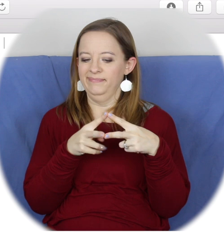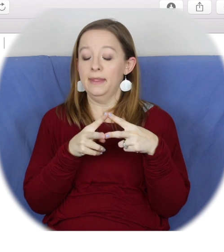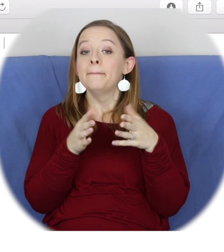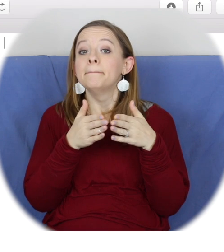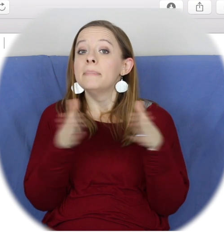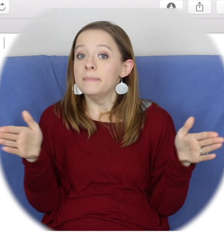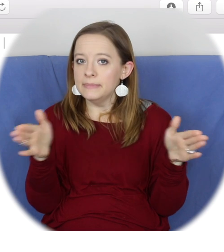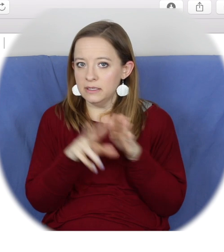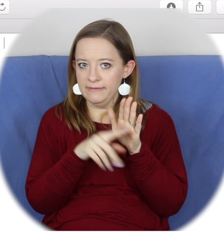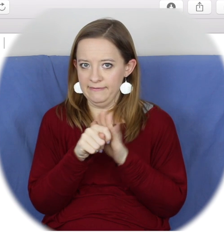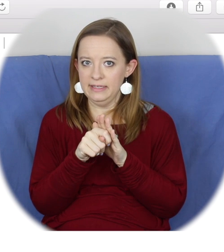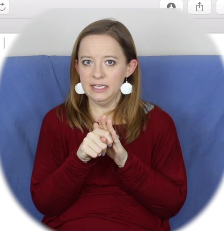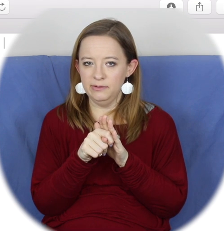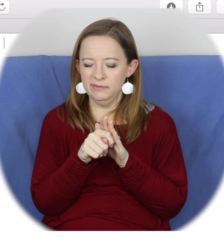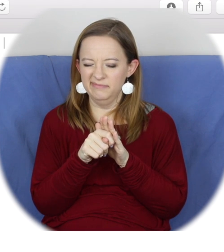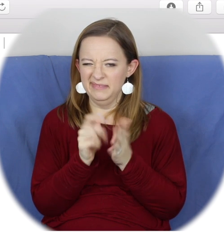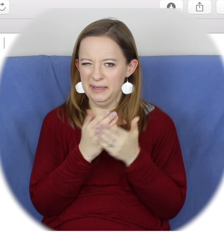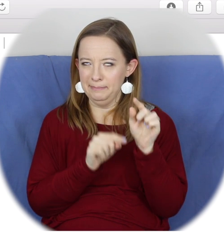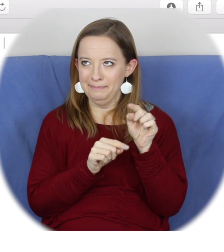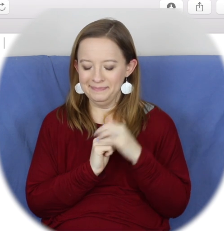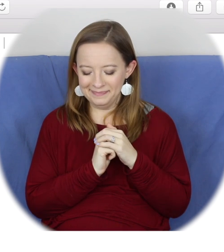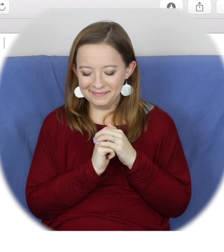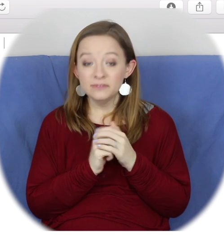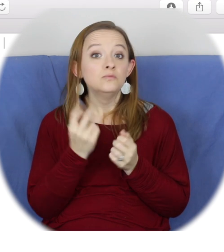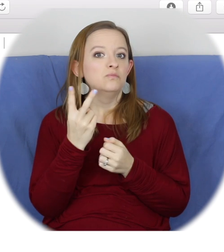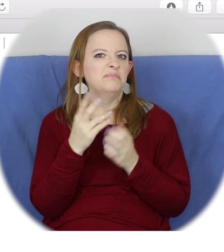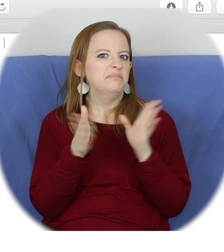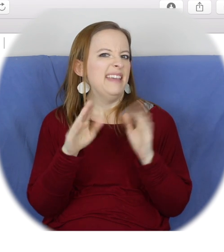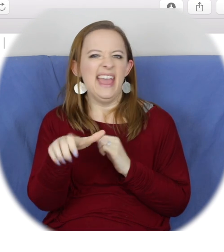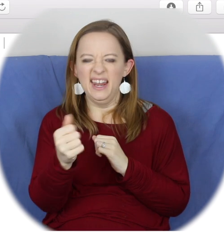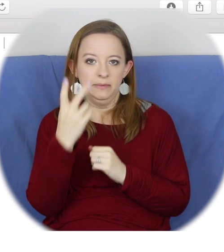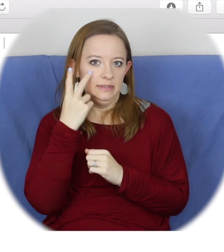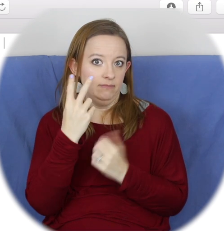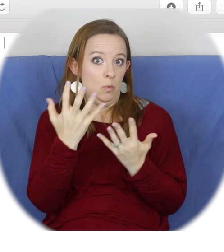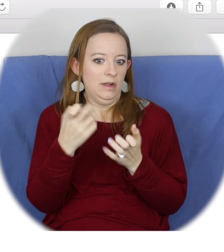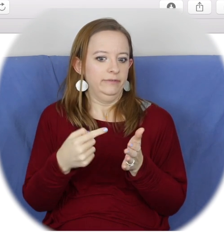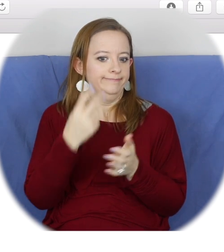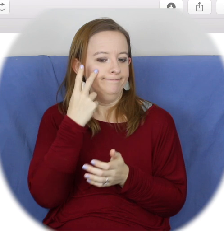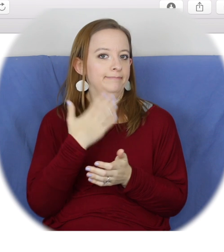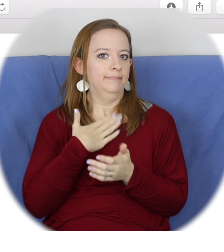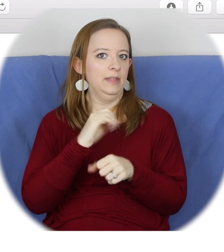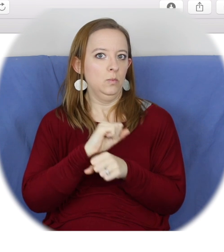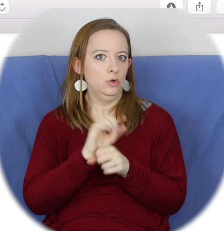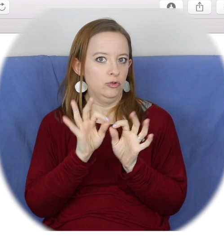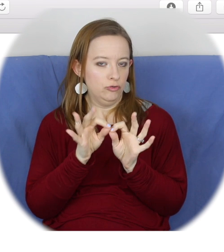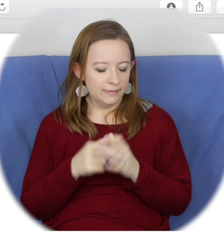So these are two public videos... let me stop these... that anyone can see if they want to see my work.